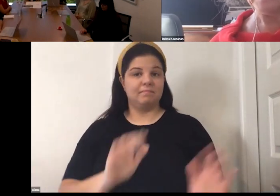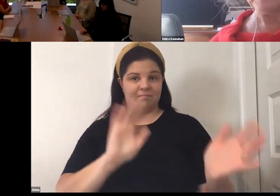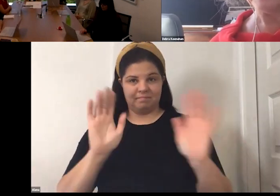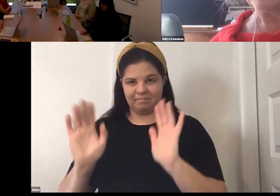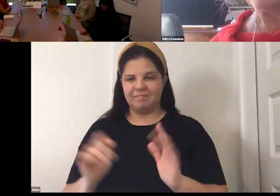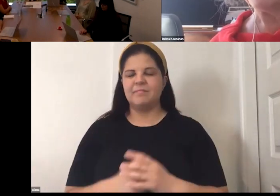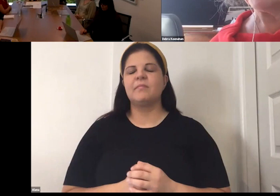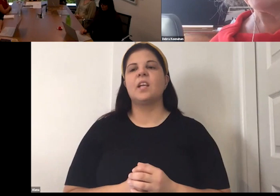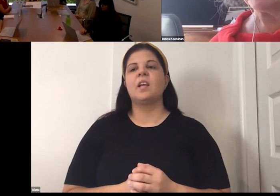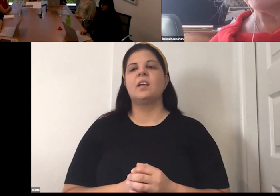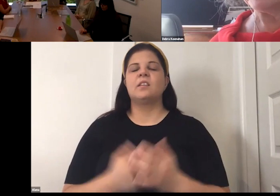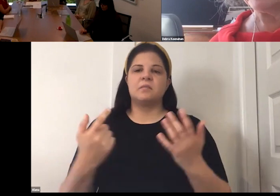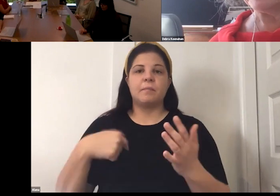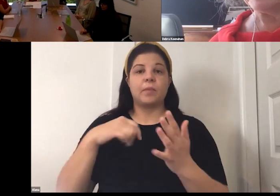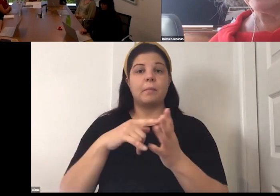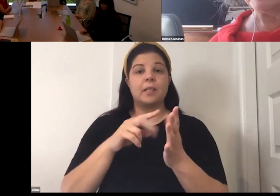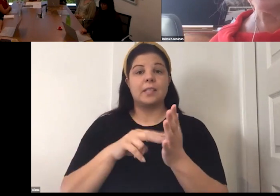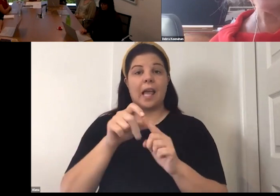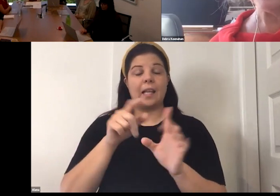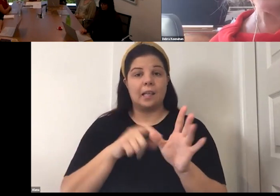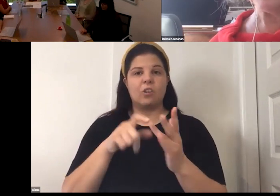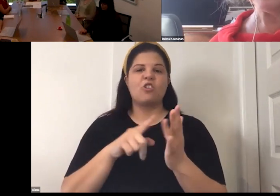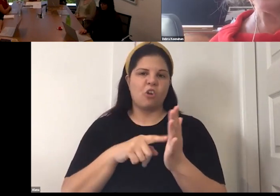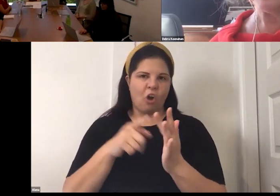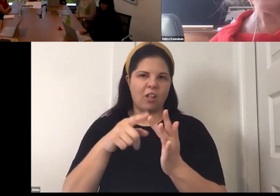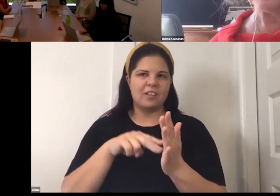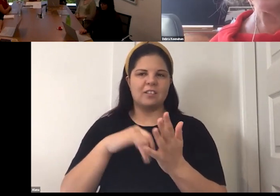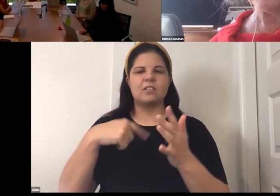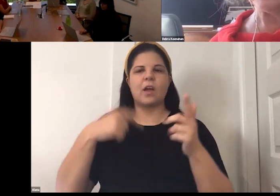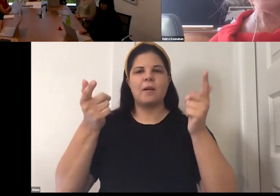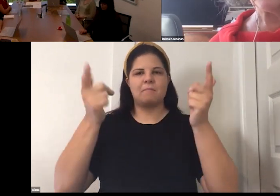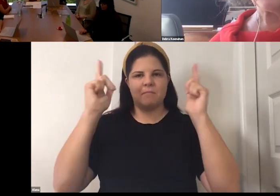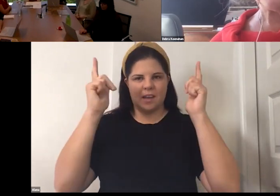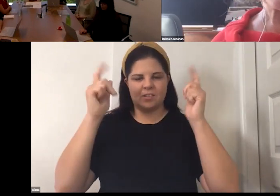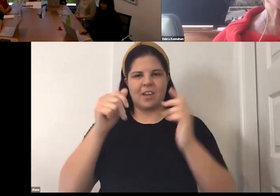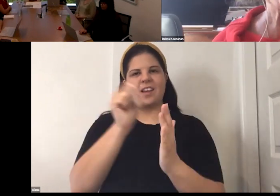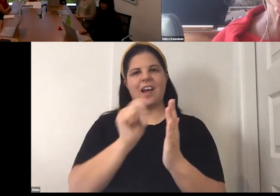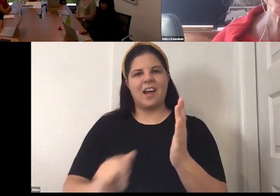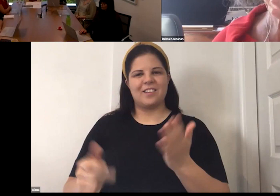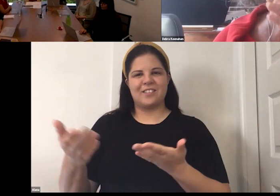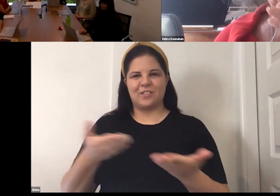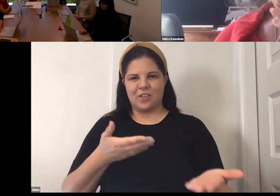As I said, I'm Sandy Collins, I'm a manager at - in the artist services team at the Australia